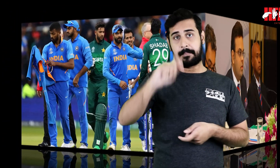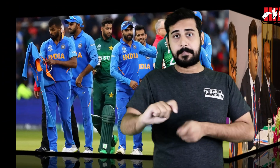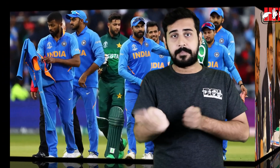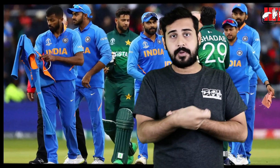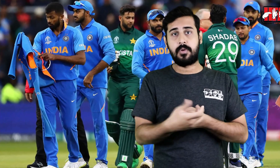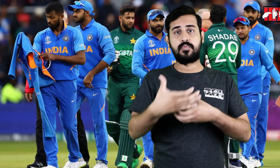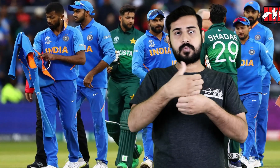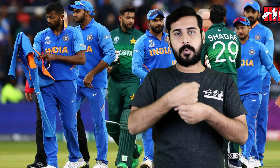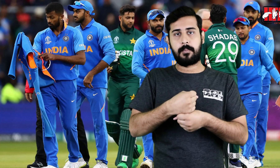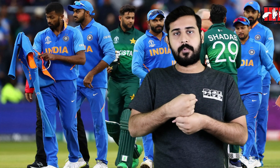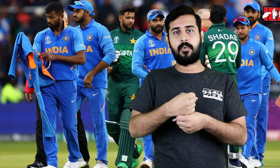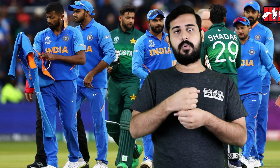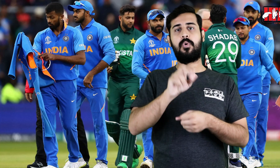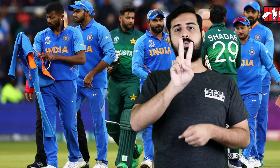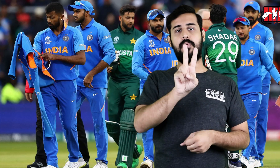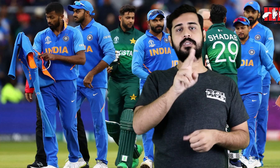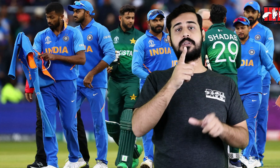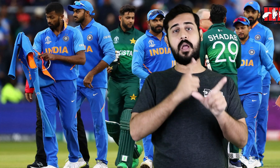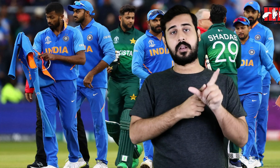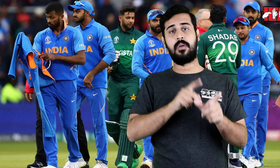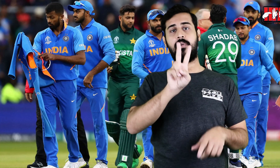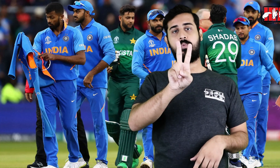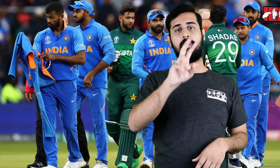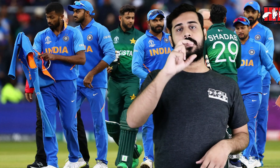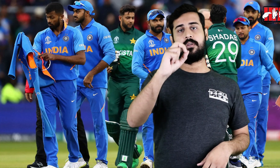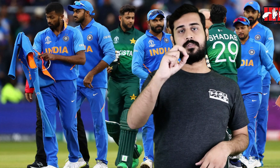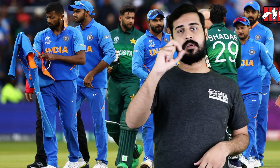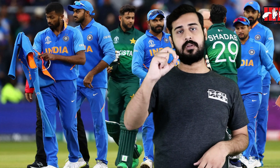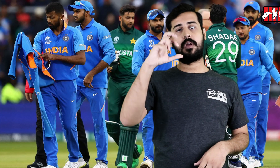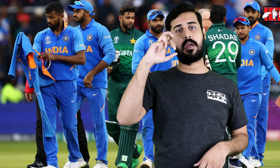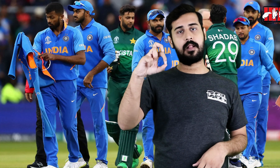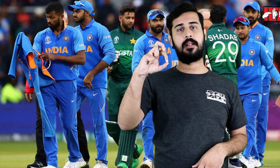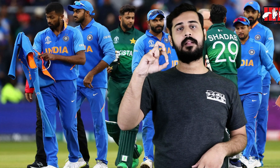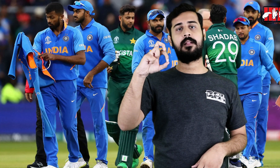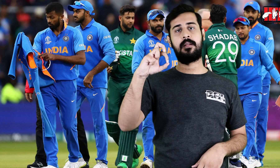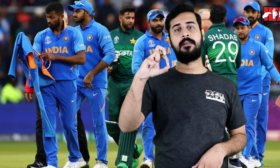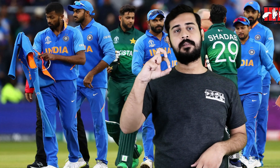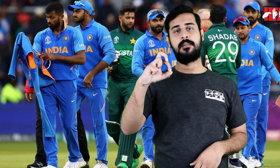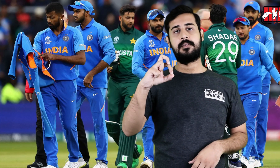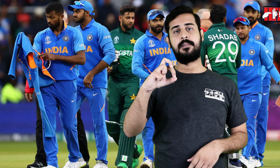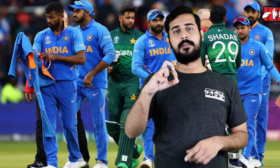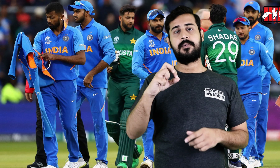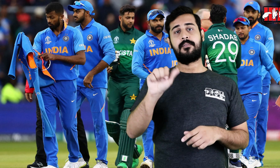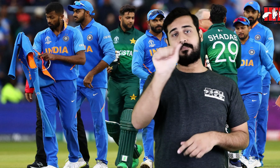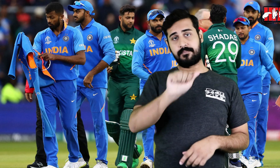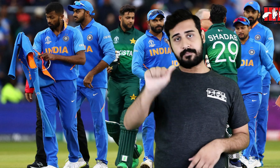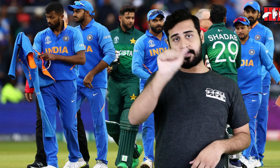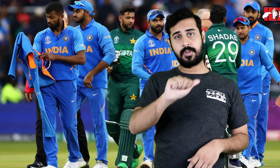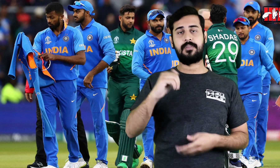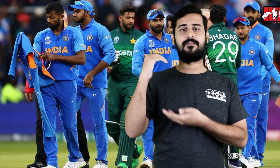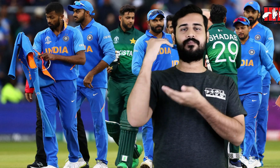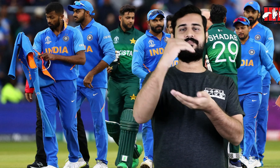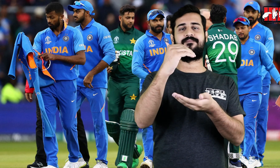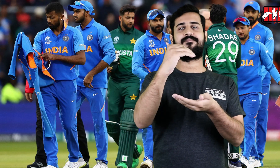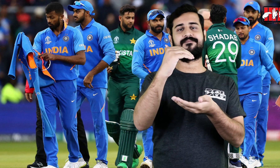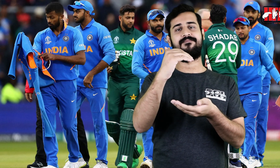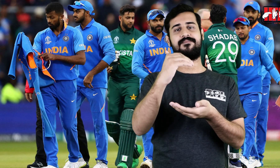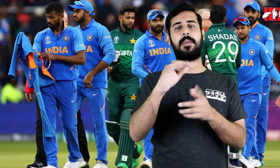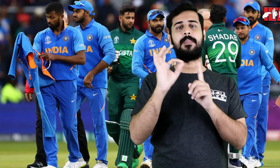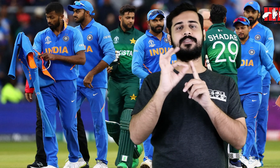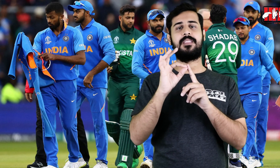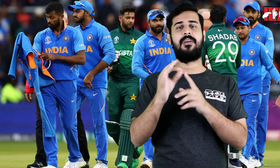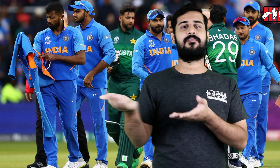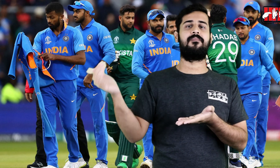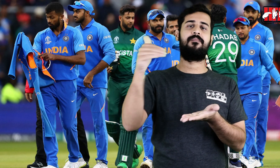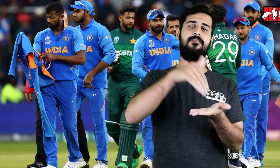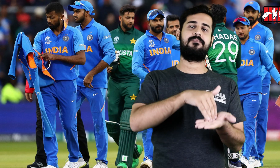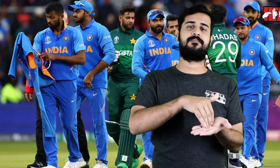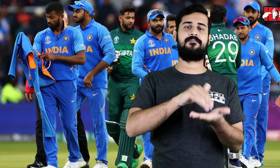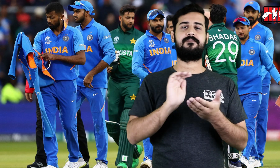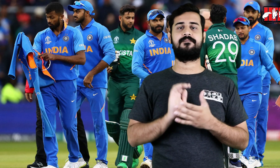The Indian team last visited Pakistan in 2008 for the Asia Cup.